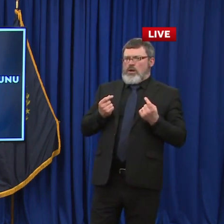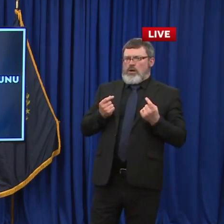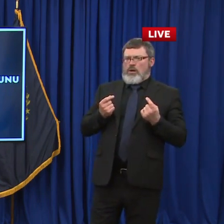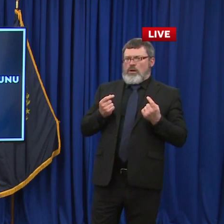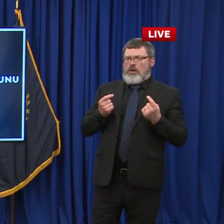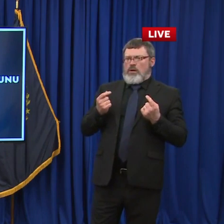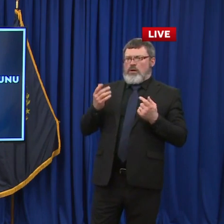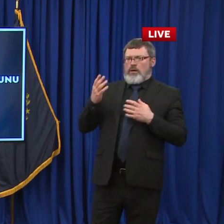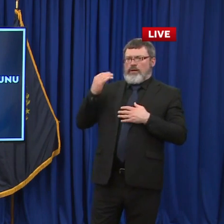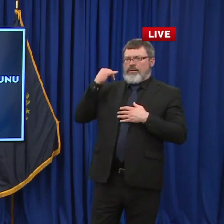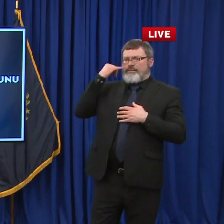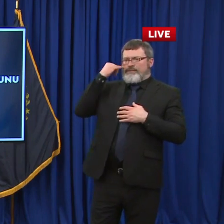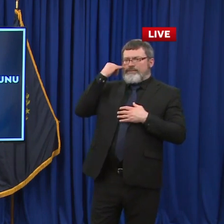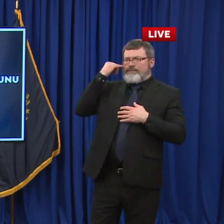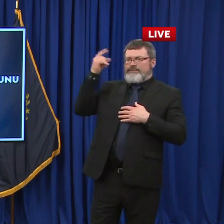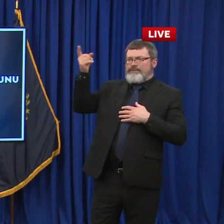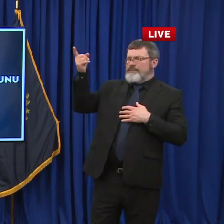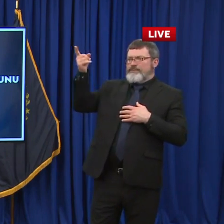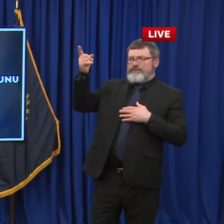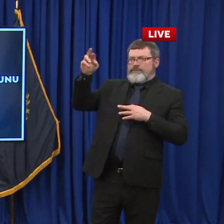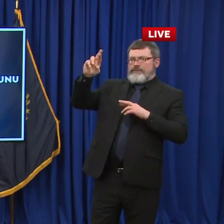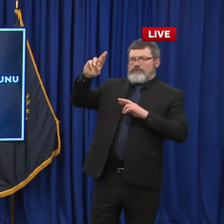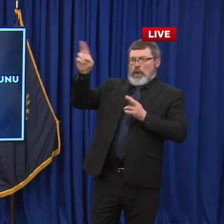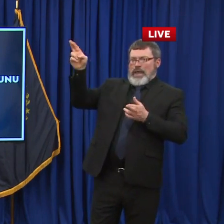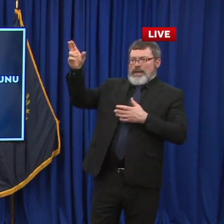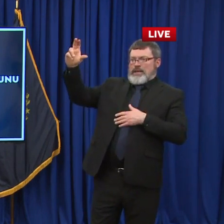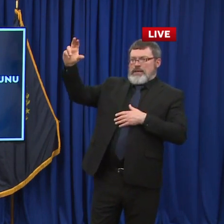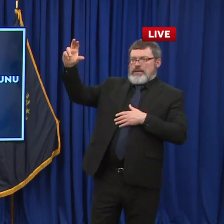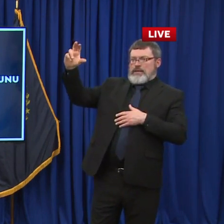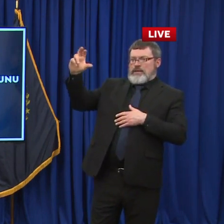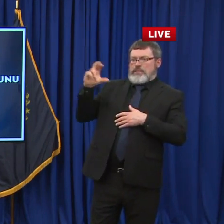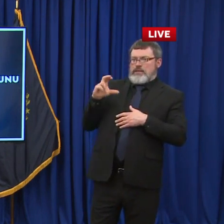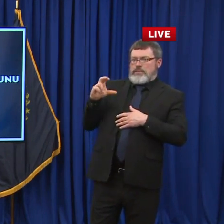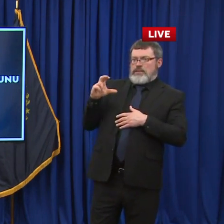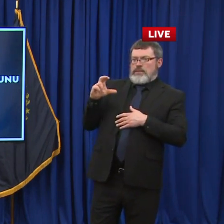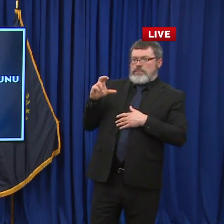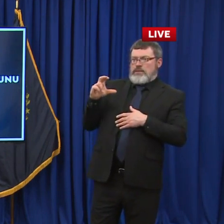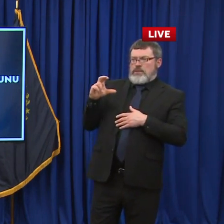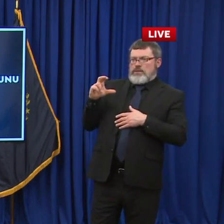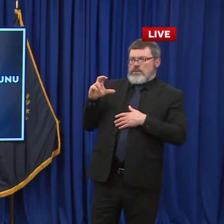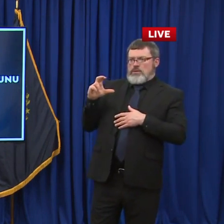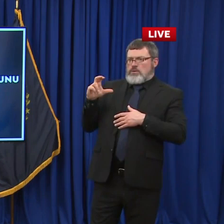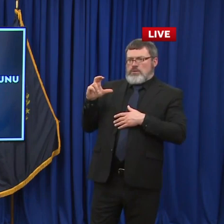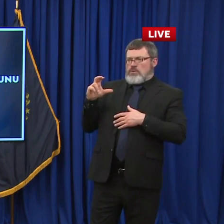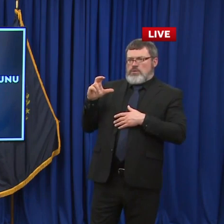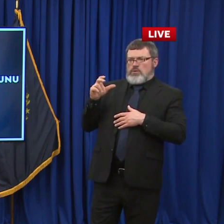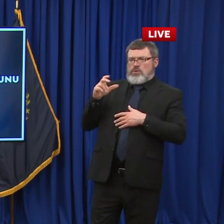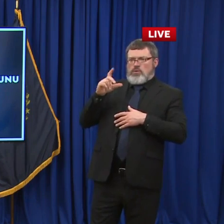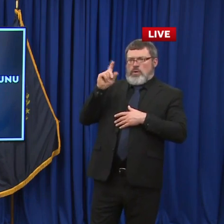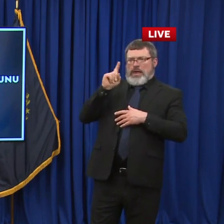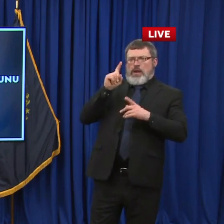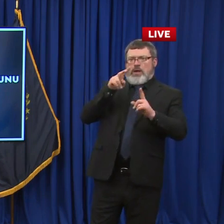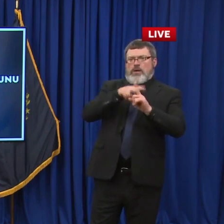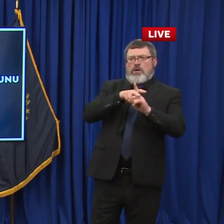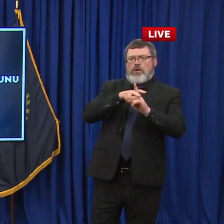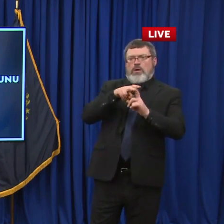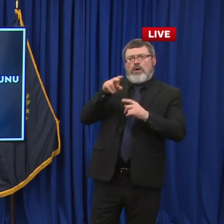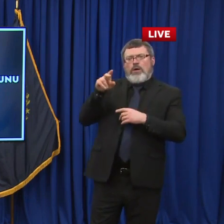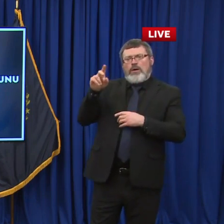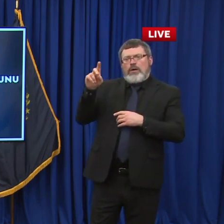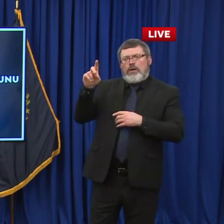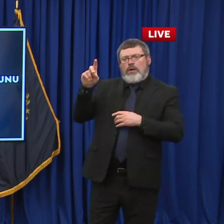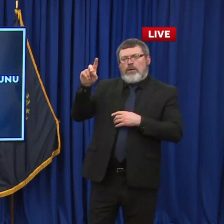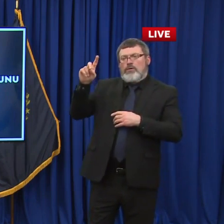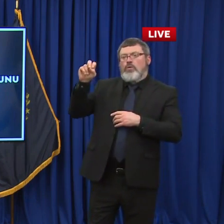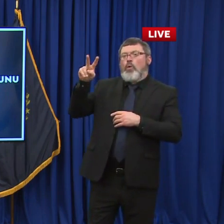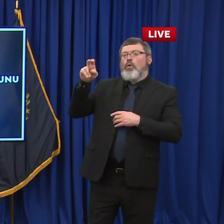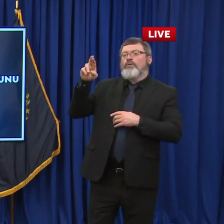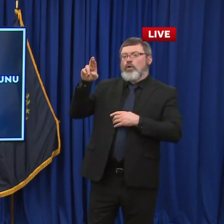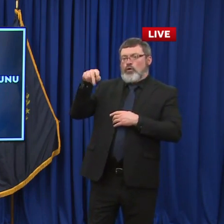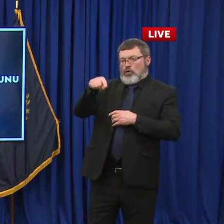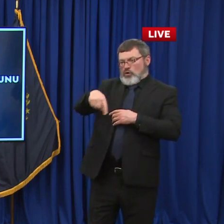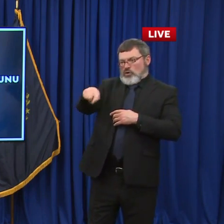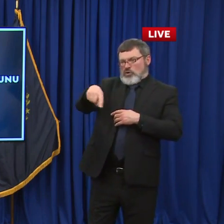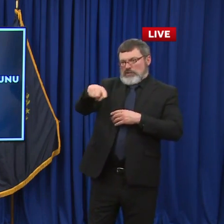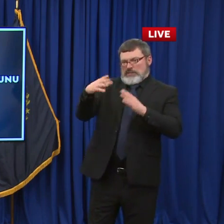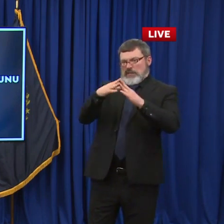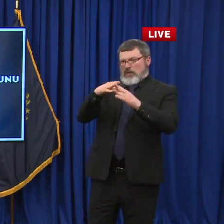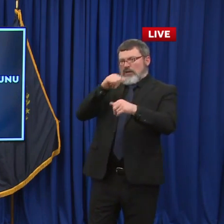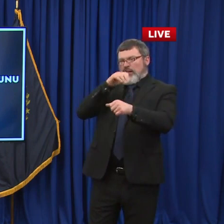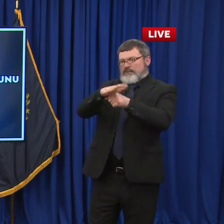AND WHAT WOULD YOU SAY TO COMMUNITIES LIKE THOSE ARE WHERE THEY’RE ALREADY LOOKING AT CETERA ET CETERA TO DEAL WITH WITH REVENUE ISSUES THAT THEY STRUGGLE WITH BECAUSE COST OF